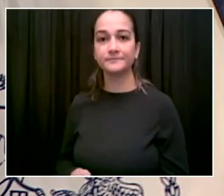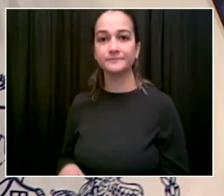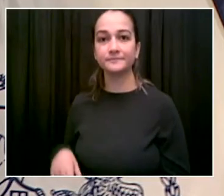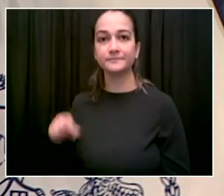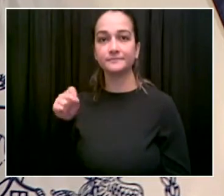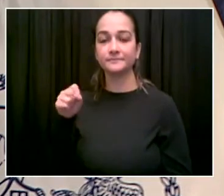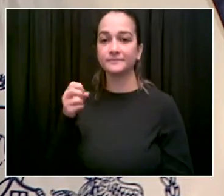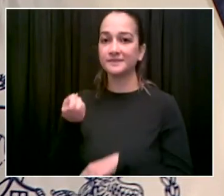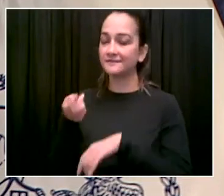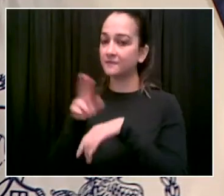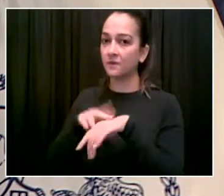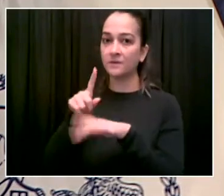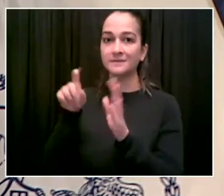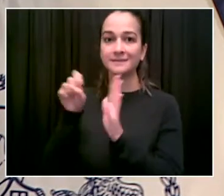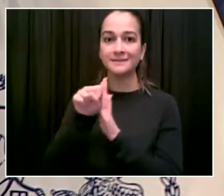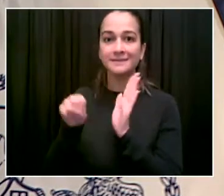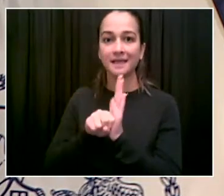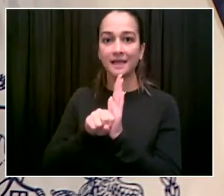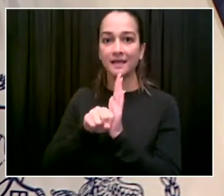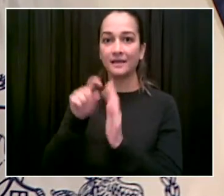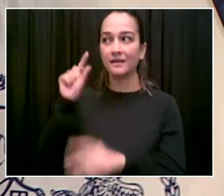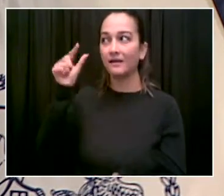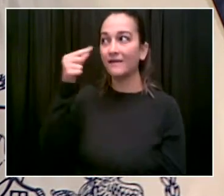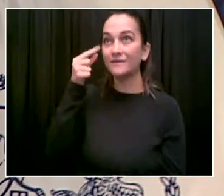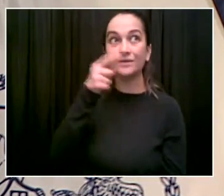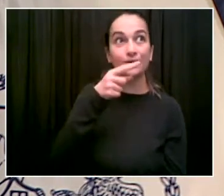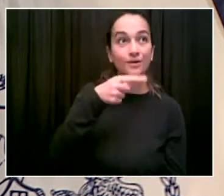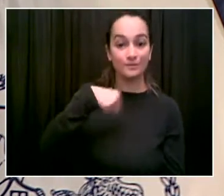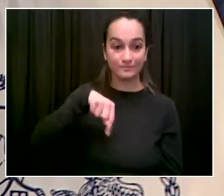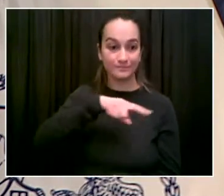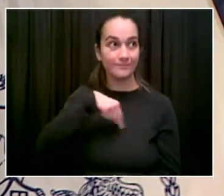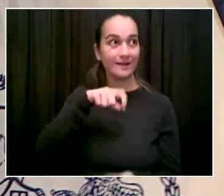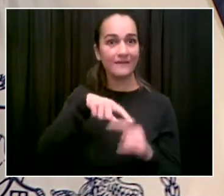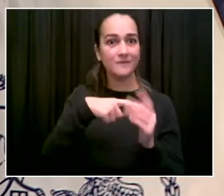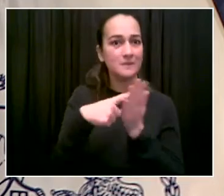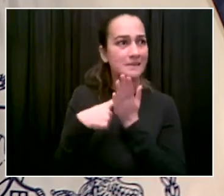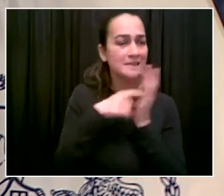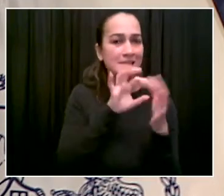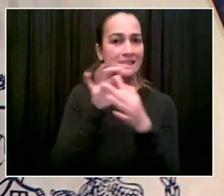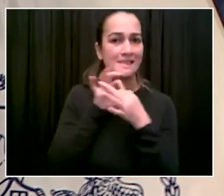COORDINATING WITH THE STATE. I THINK IT IS SAFE TO SAY COORDINATION WILL BE SMOOTHER